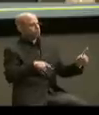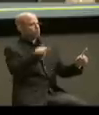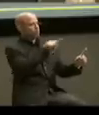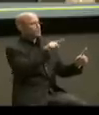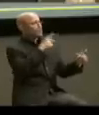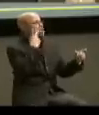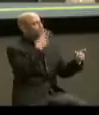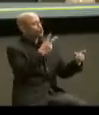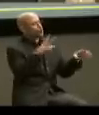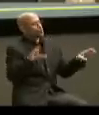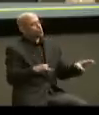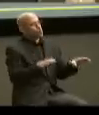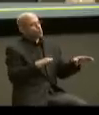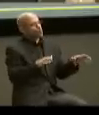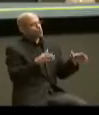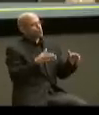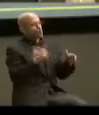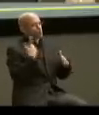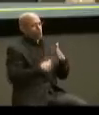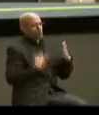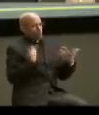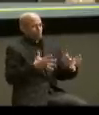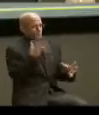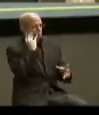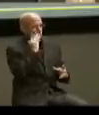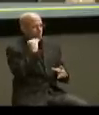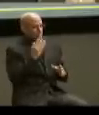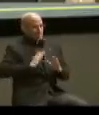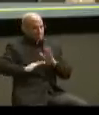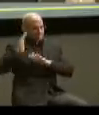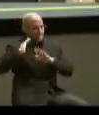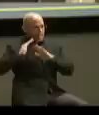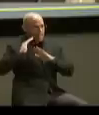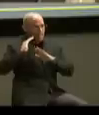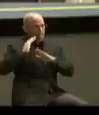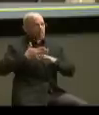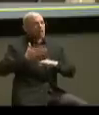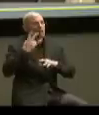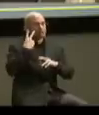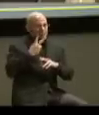WAY WE HAVE DONE THINGS IN THE PAST AND HIT THE RESET BUTTON